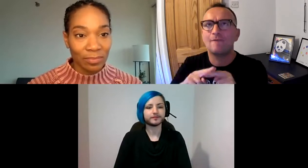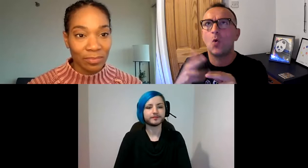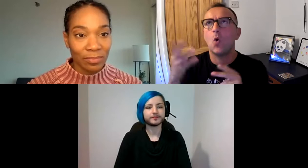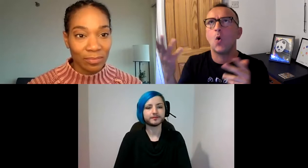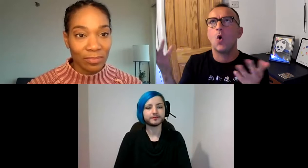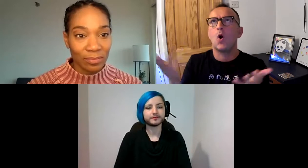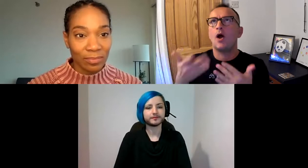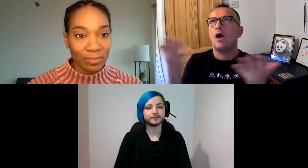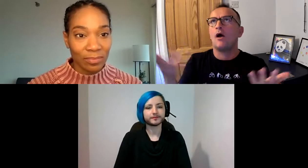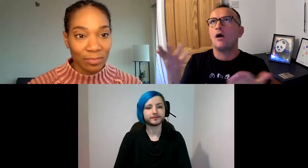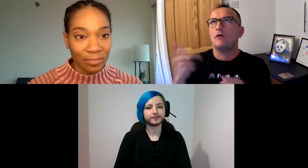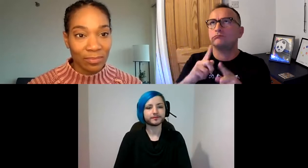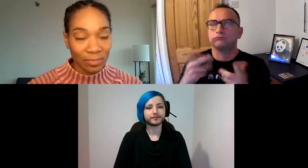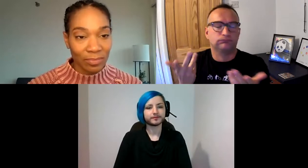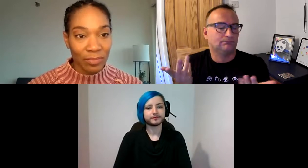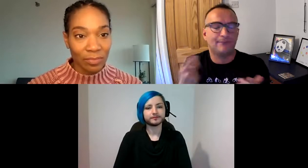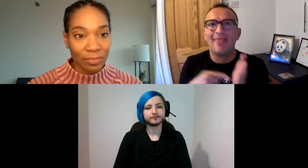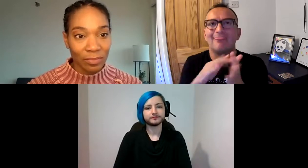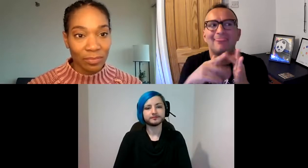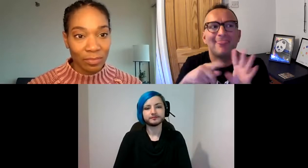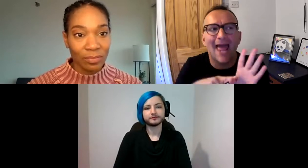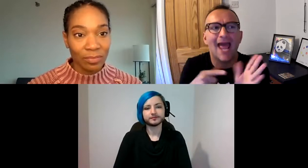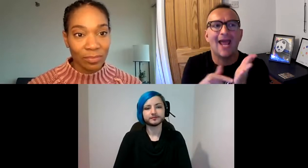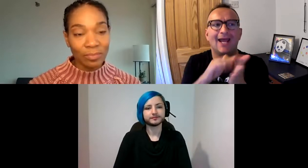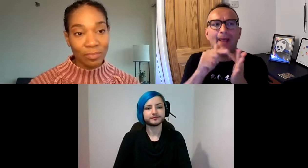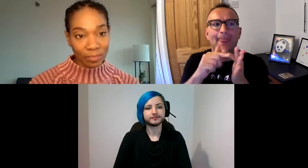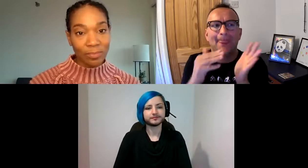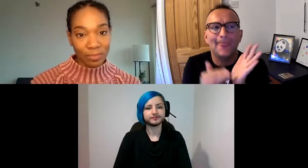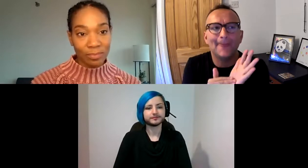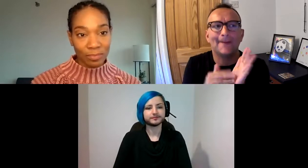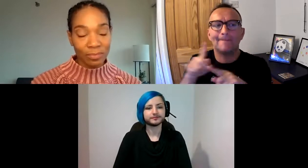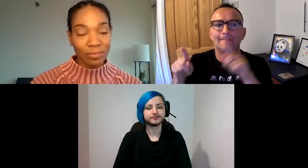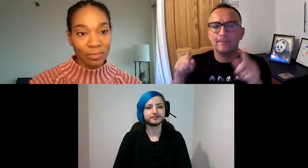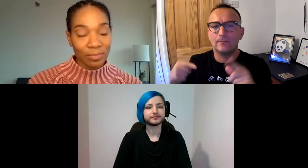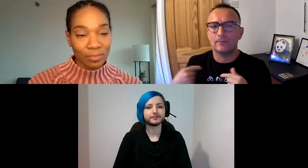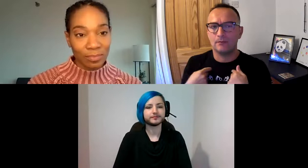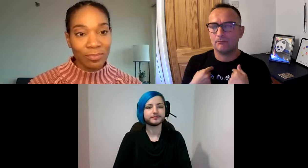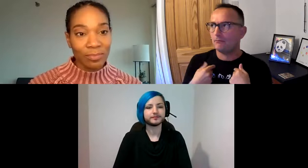They/them if they are talking about pronouns often we would say we can't prescribe you_have to see the language people are using and sometimes interpreters